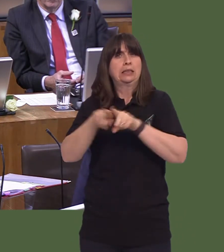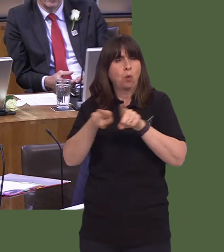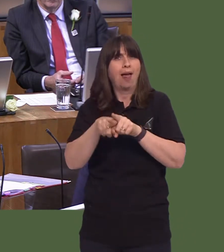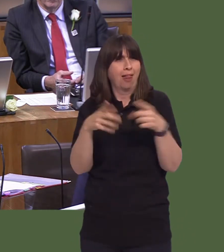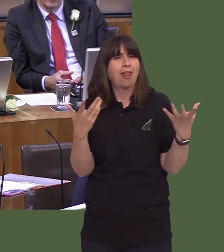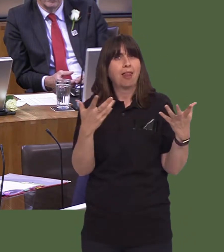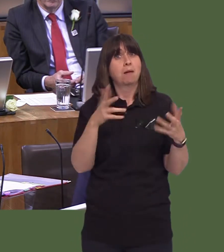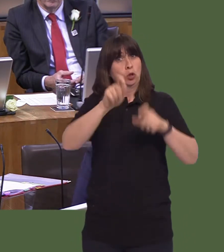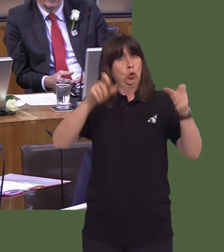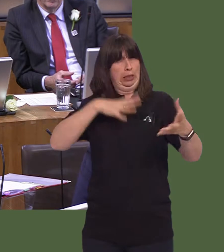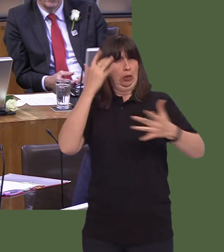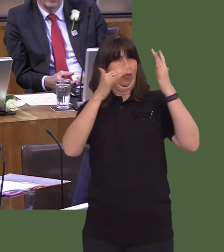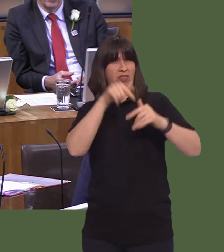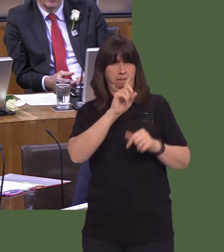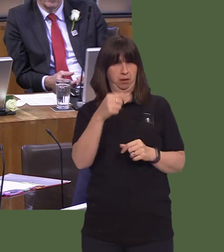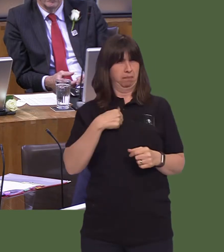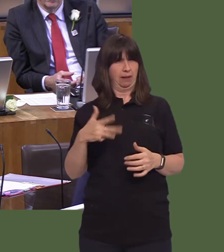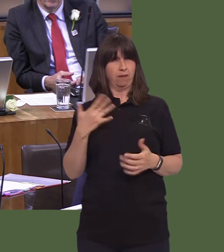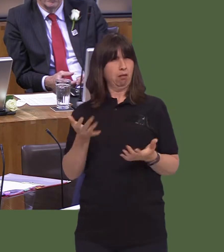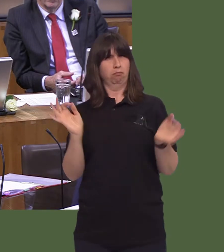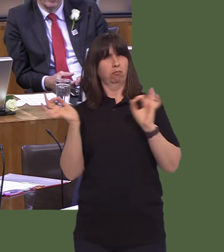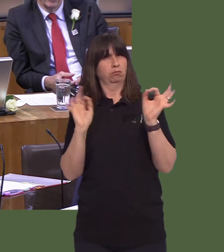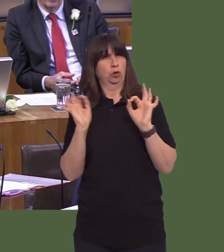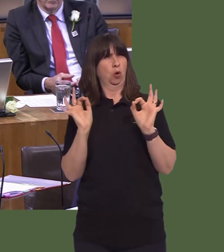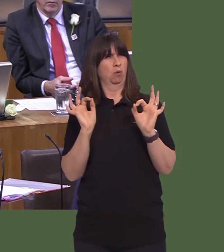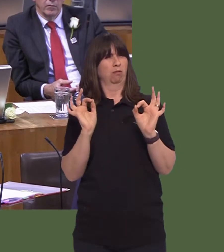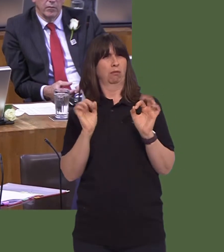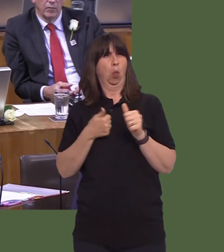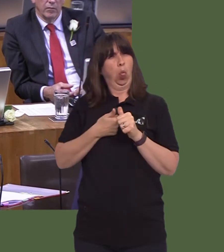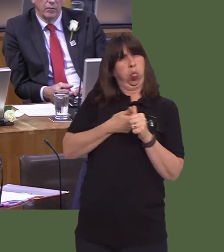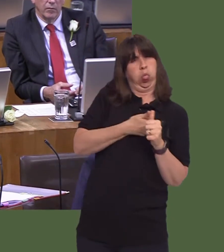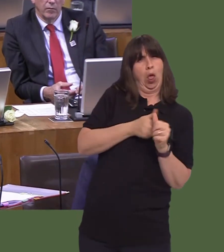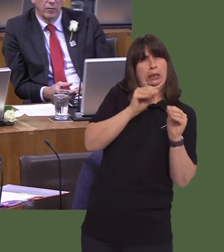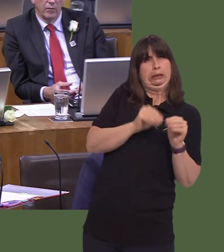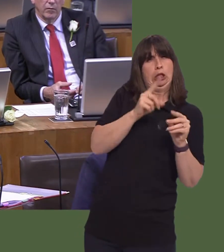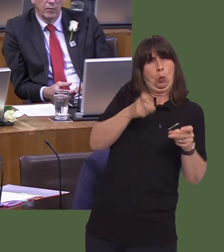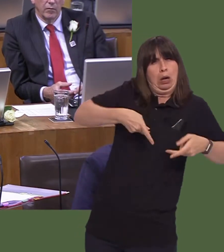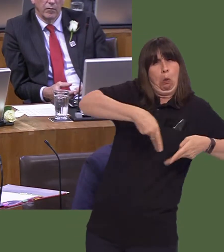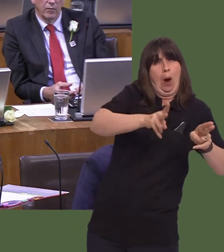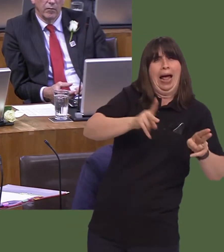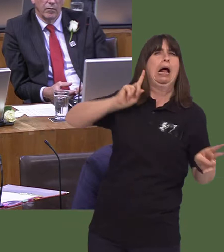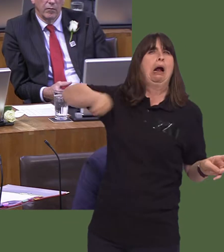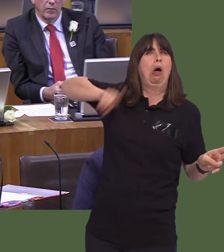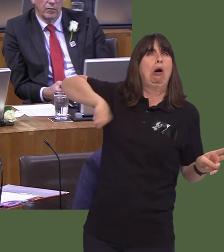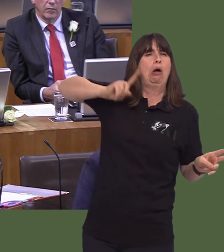But I've seen no examples at all of any kind of bias being introduced into the curriculum,